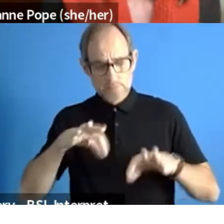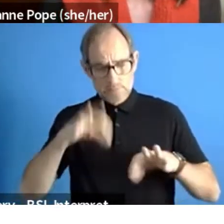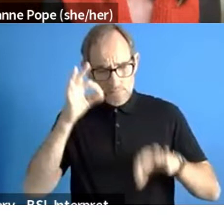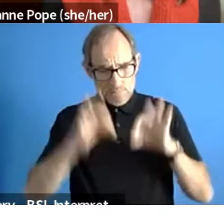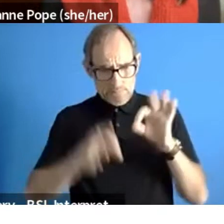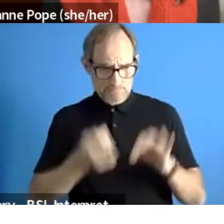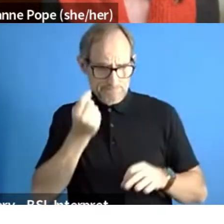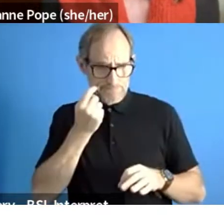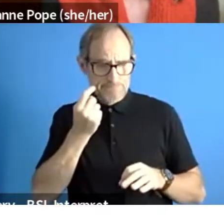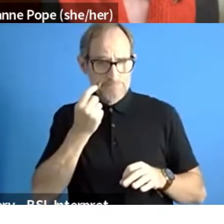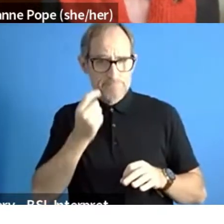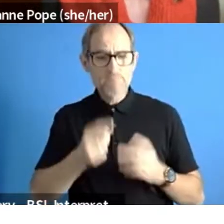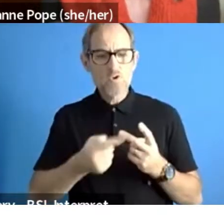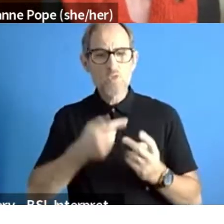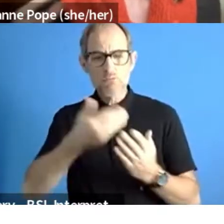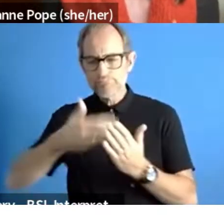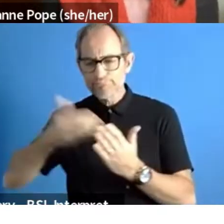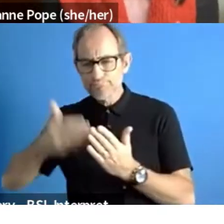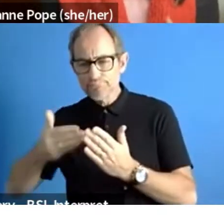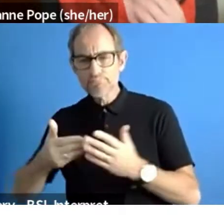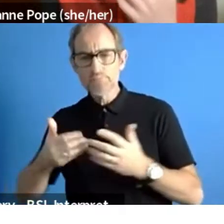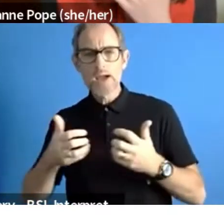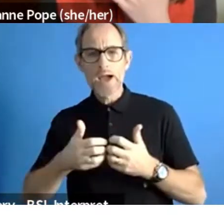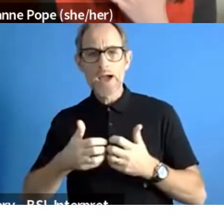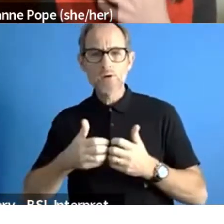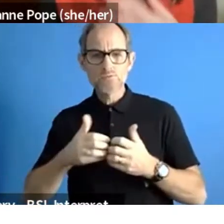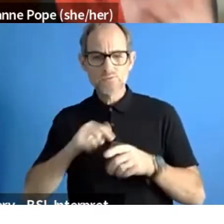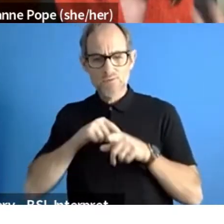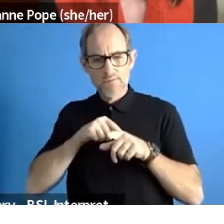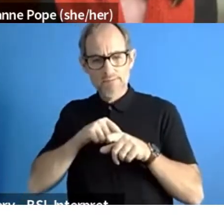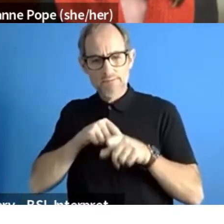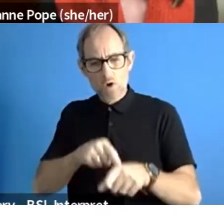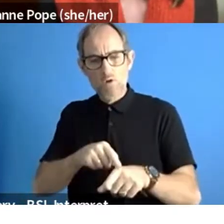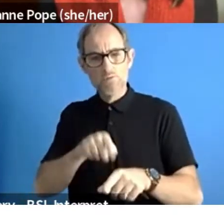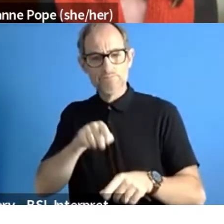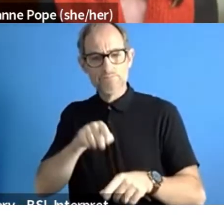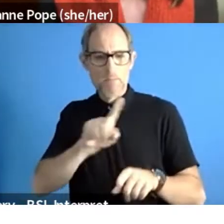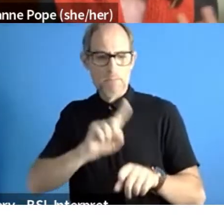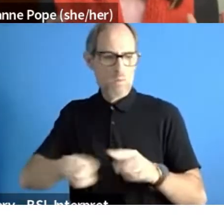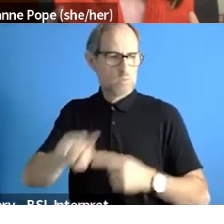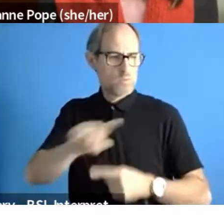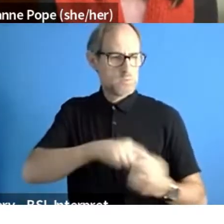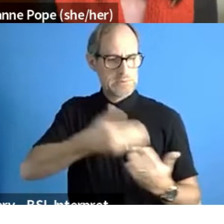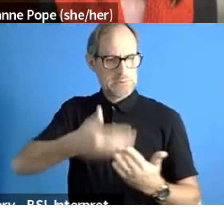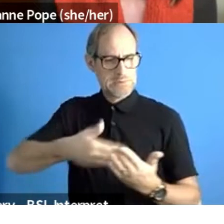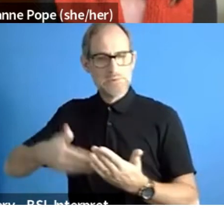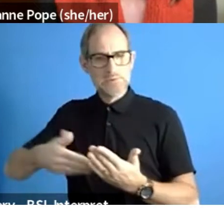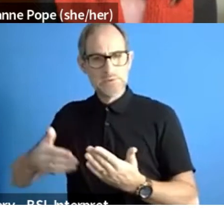remaining pages bringing them into line with the majority. You can see on the